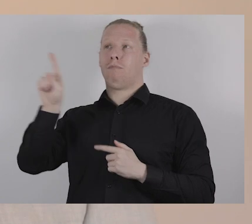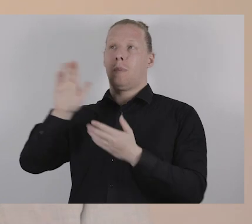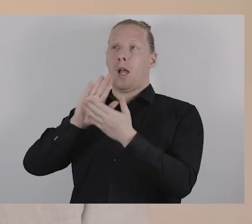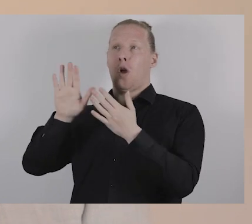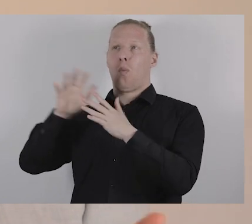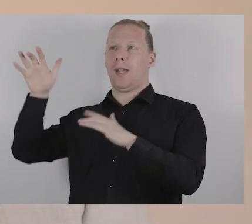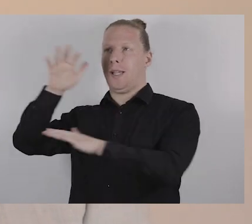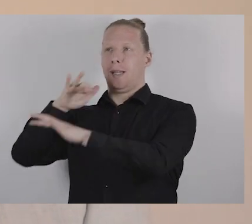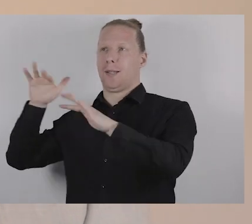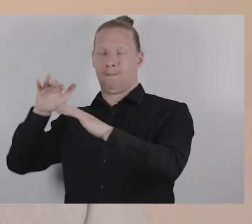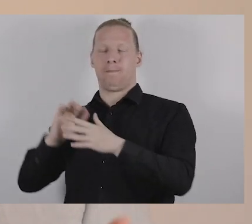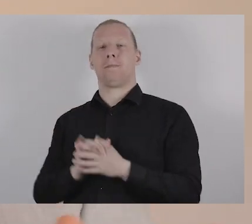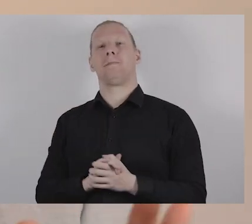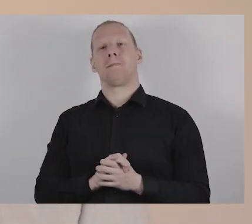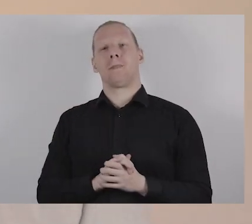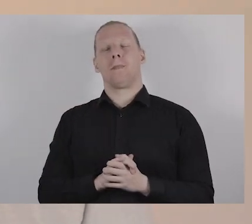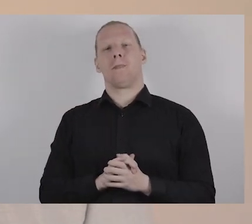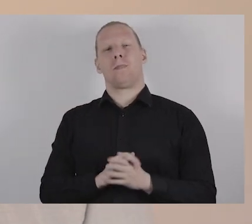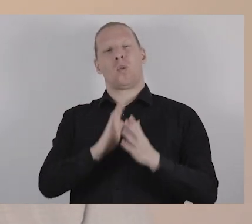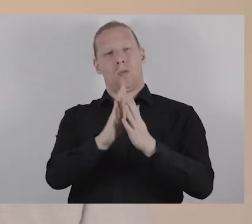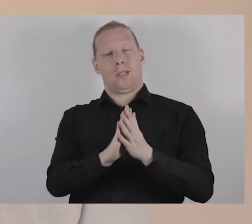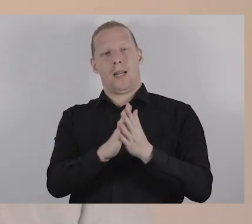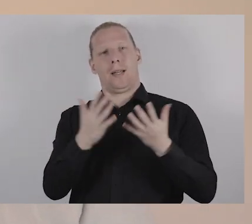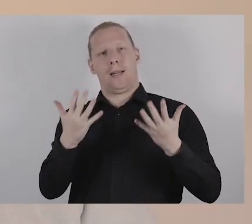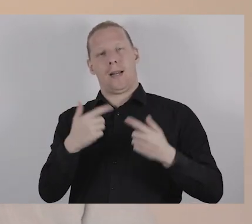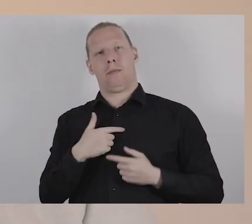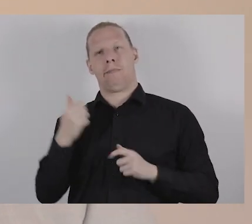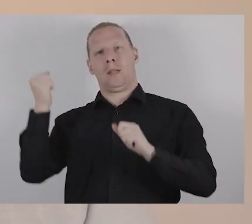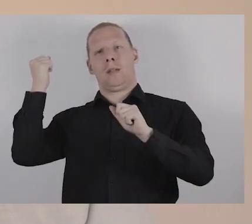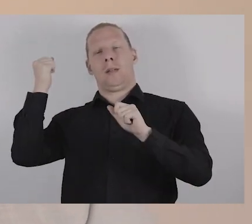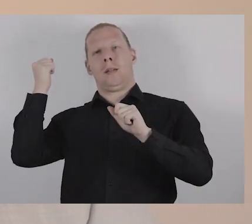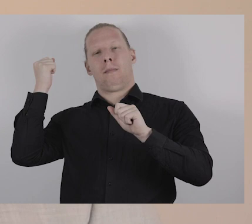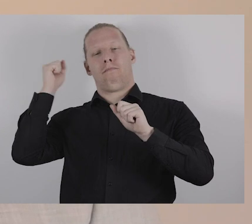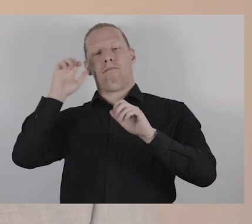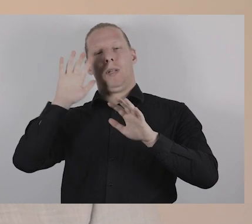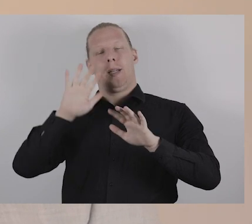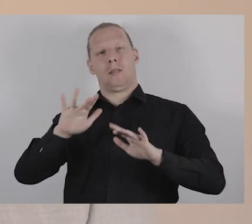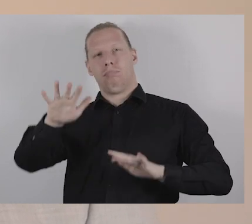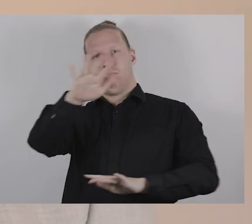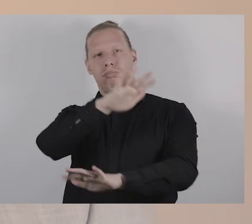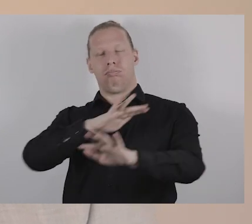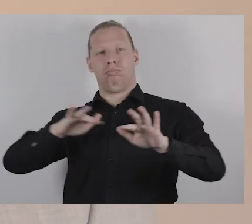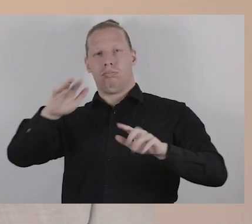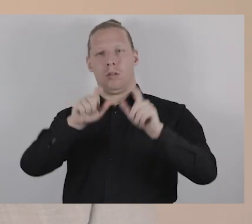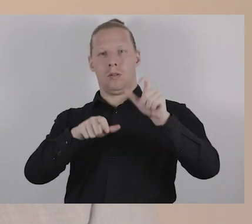So with that, let us give thanks. Kia tau rā ko ngā manaakitanga a te mea ngaro ki runga iho ki tēnā,